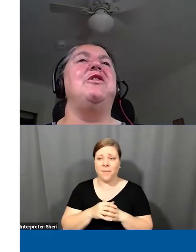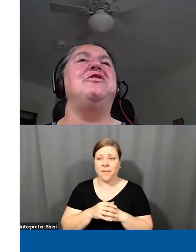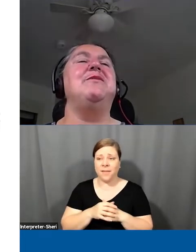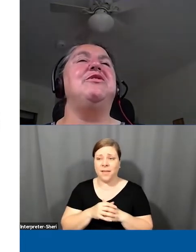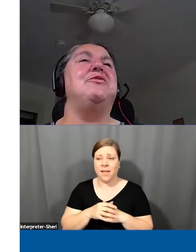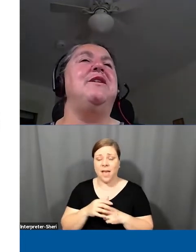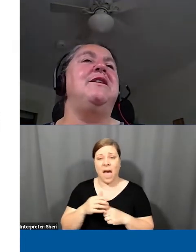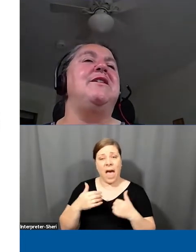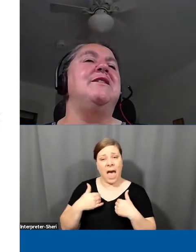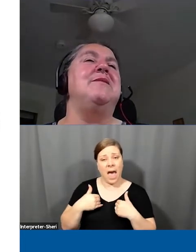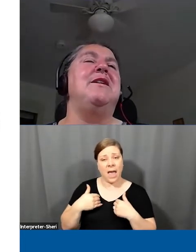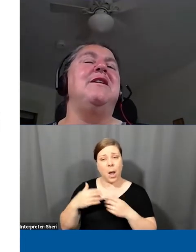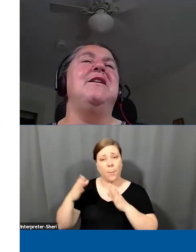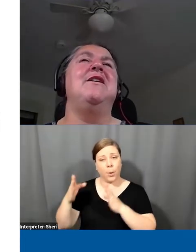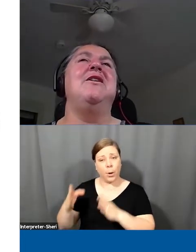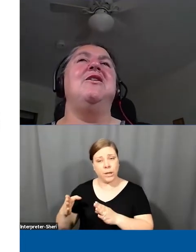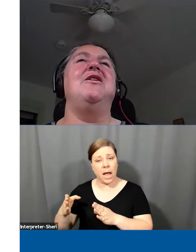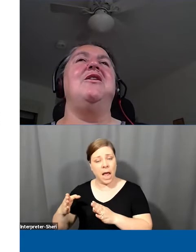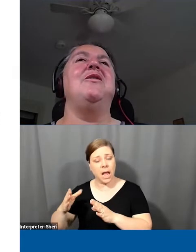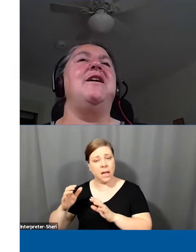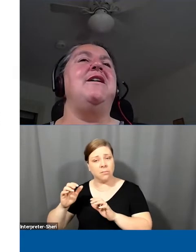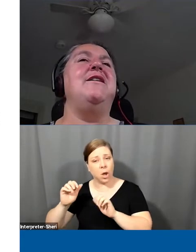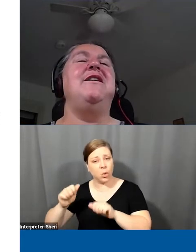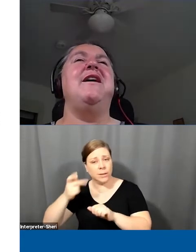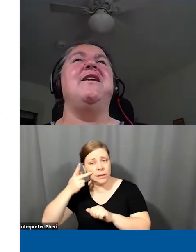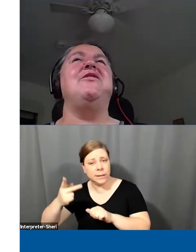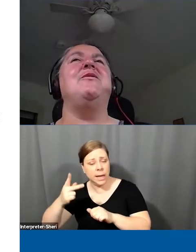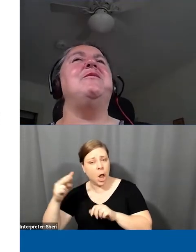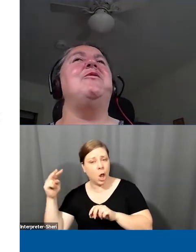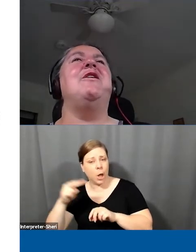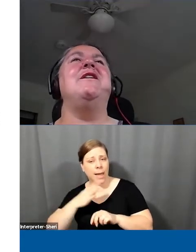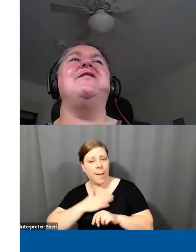watching my screen and telling me, "Okay, yeah, that's the one we want."